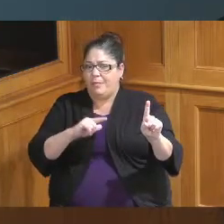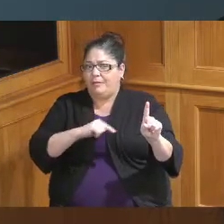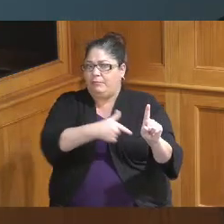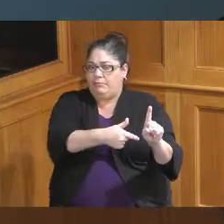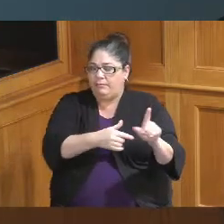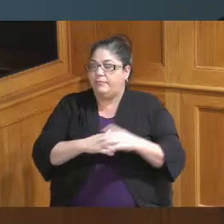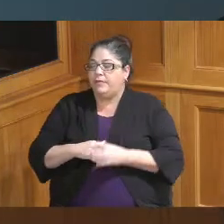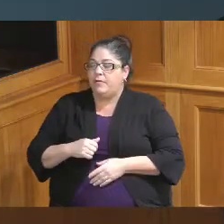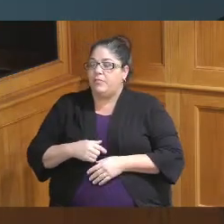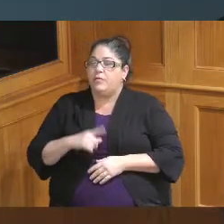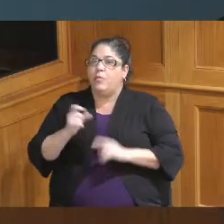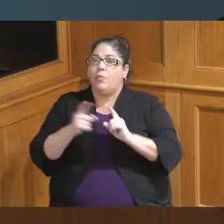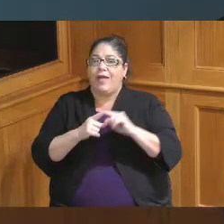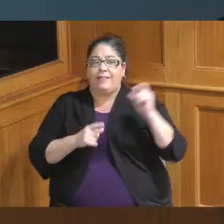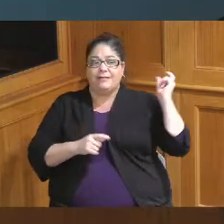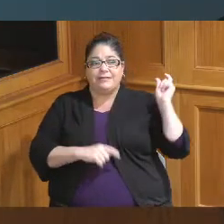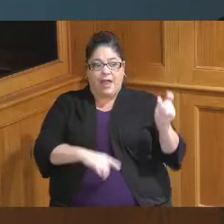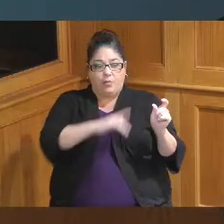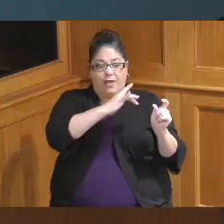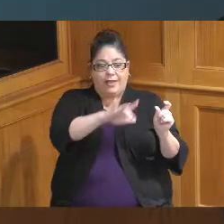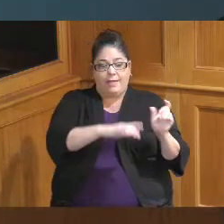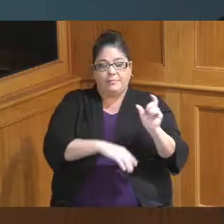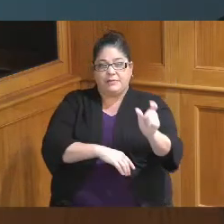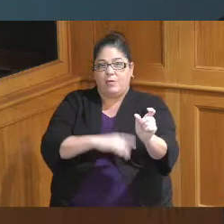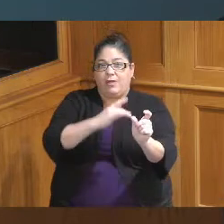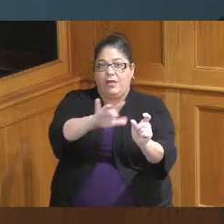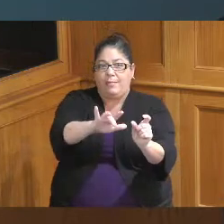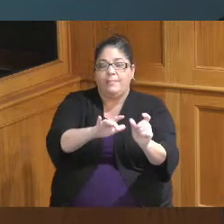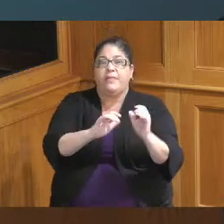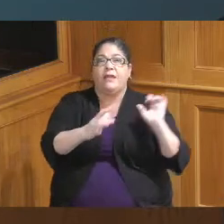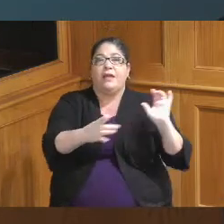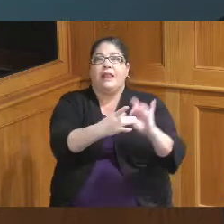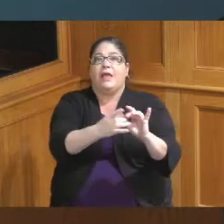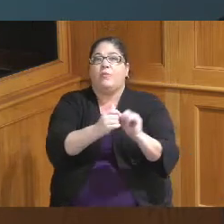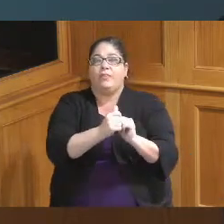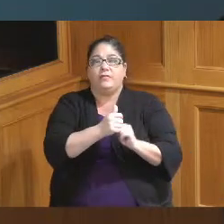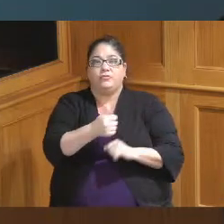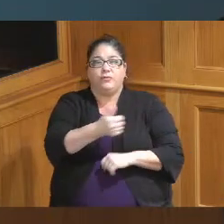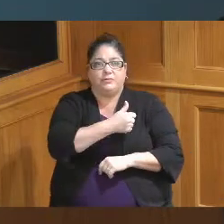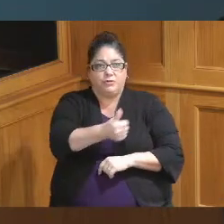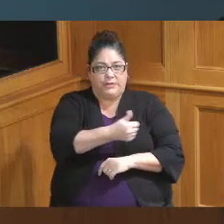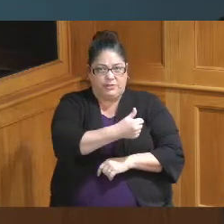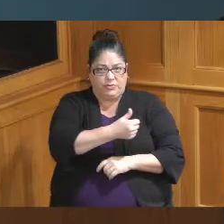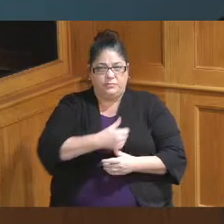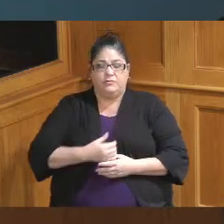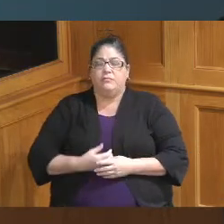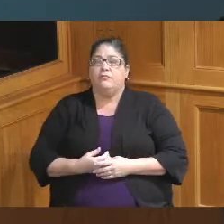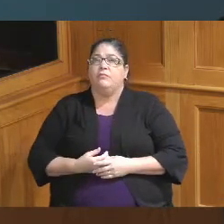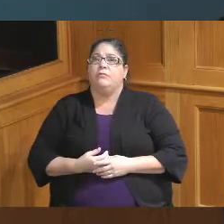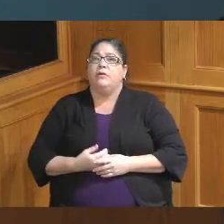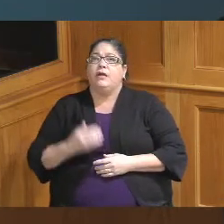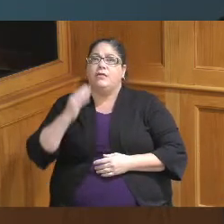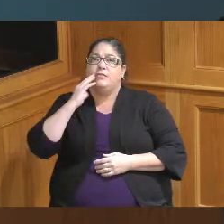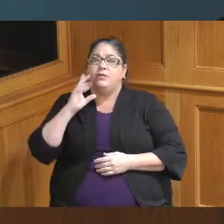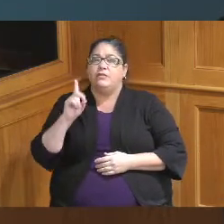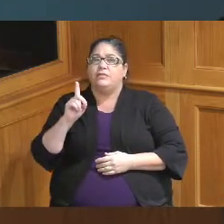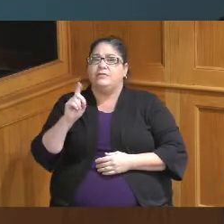when the sidewalk gaps and connecting it with transportation and I know Mr Darryl Haley also